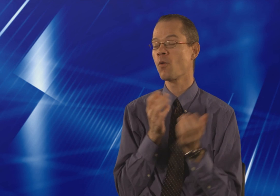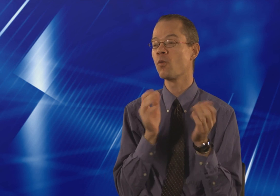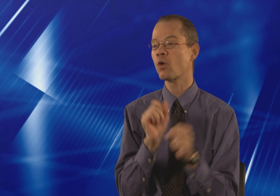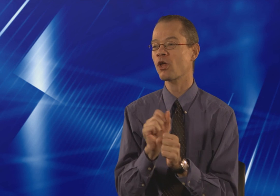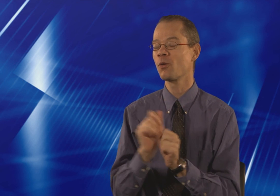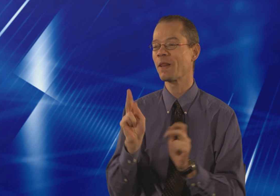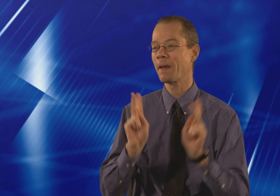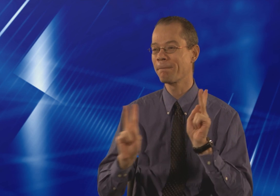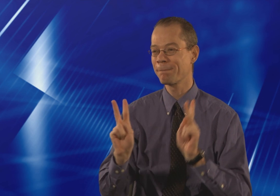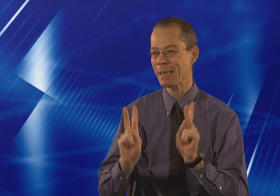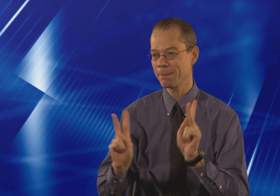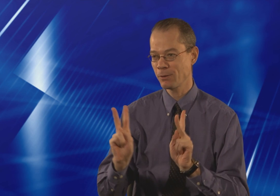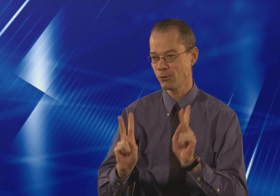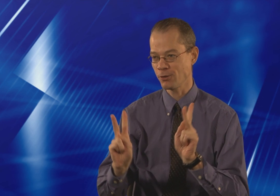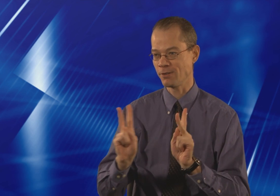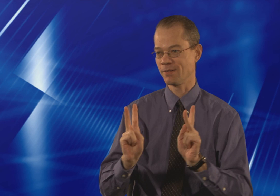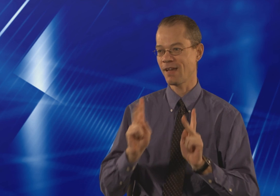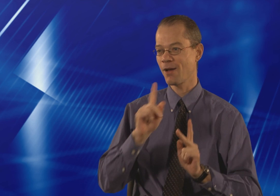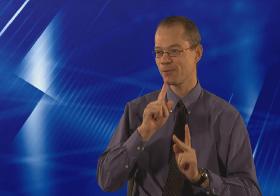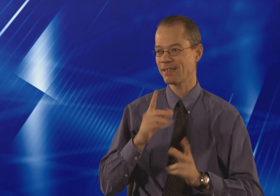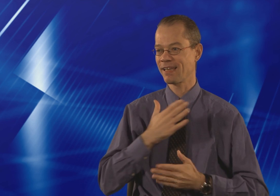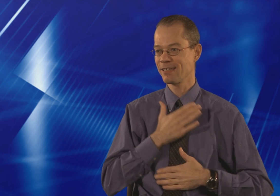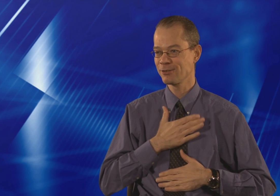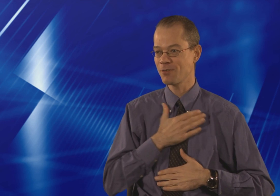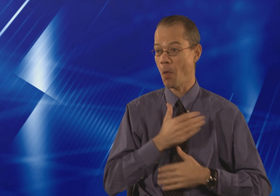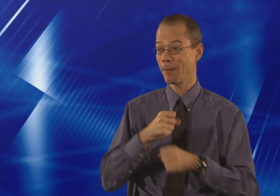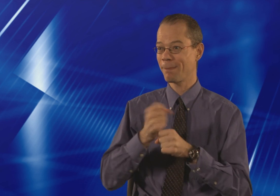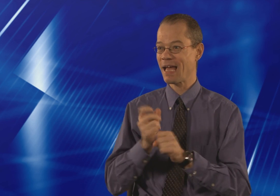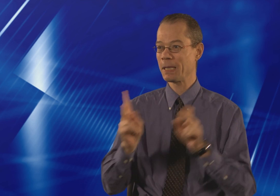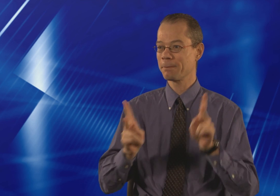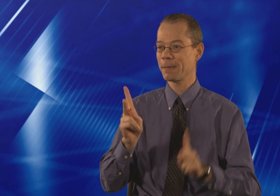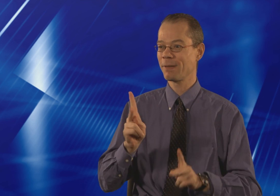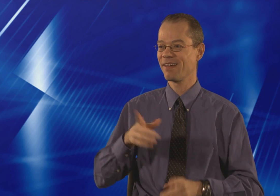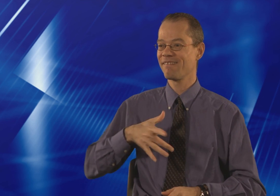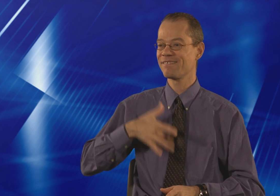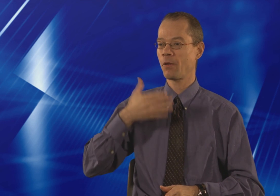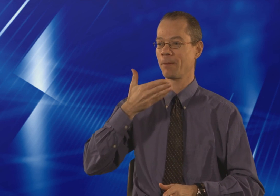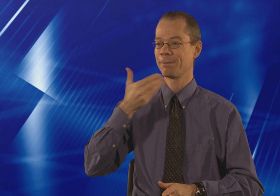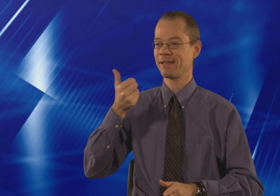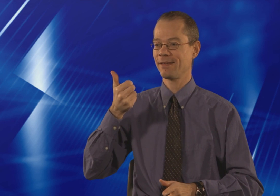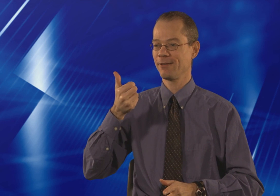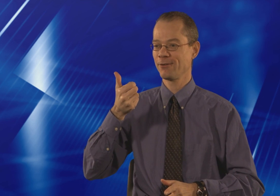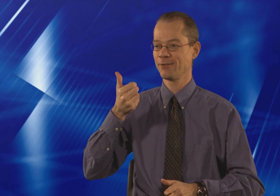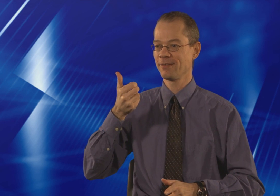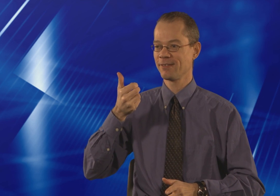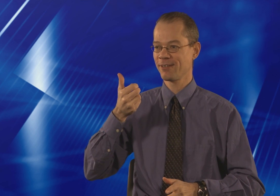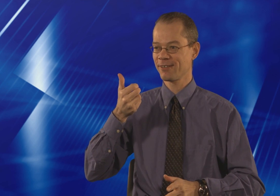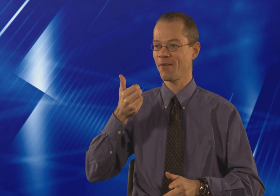I love working with people. I really enjoy making people feel better.